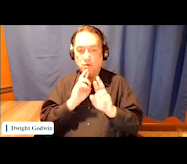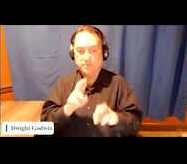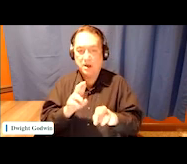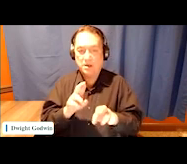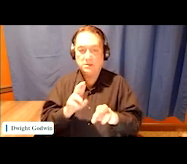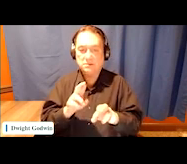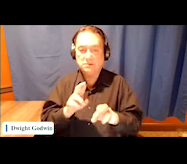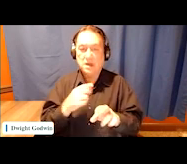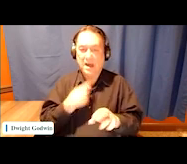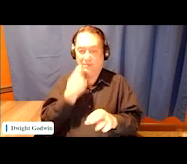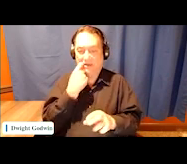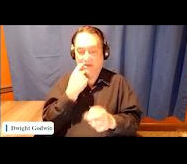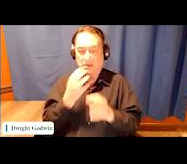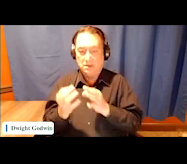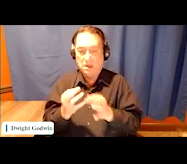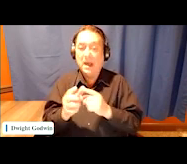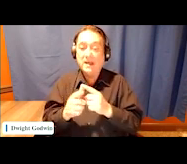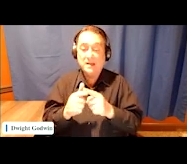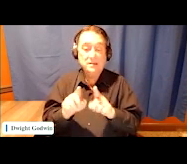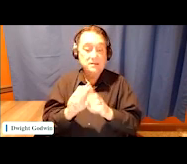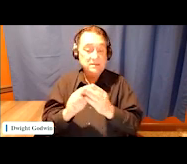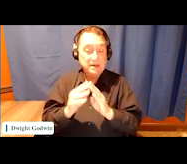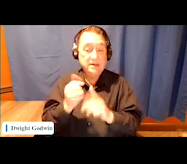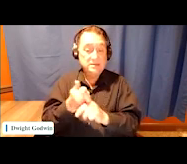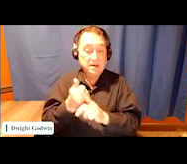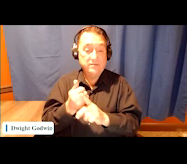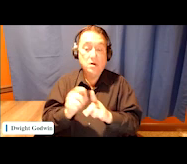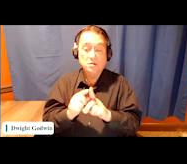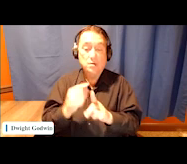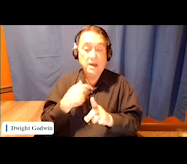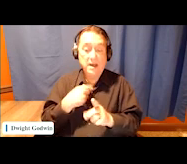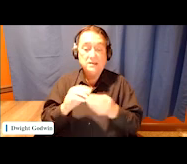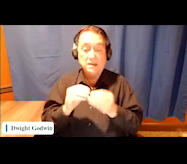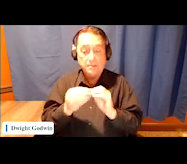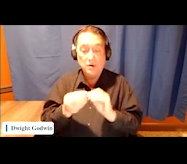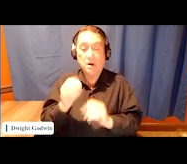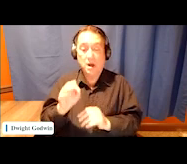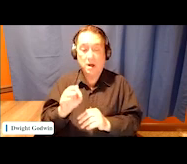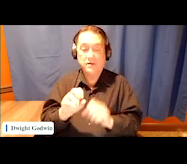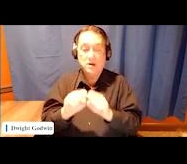And the City itself also has a number of other social service agencies to care